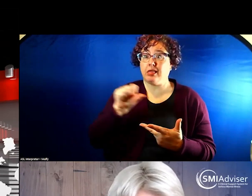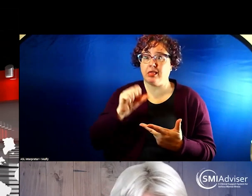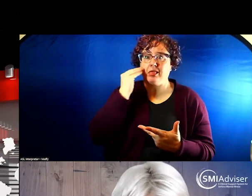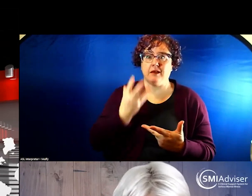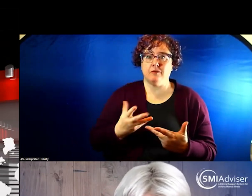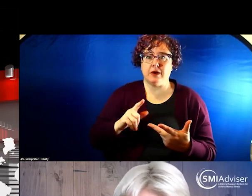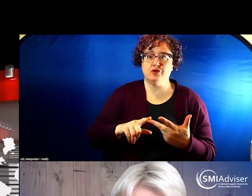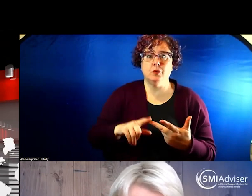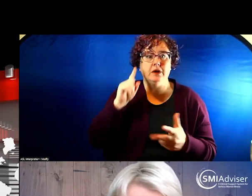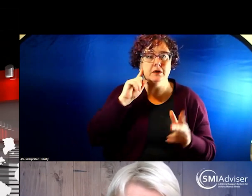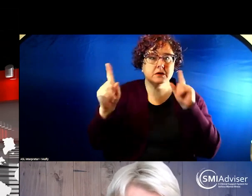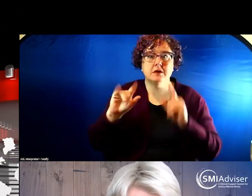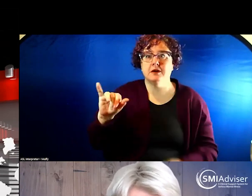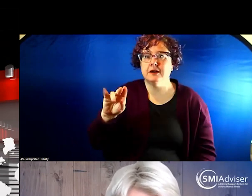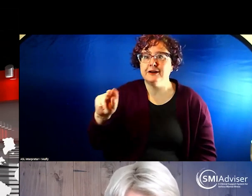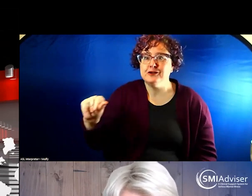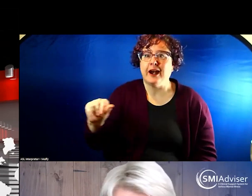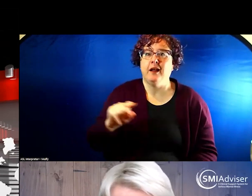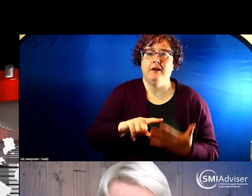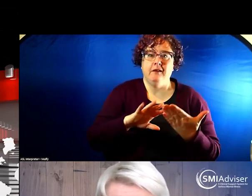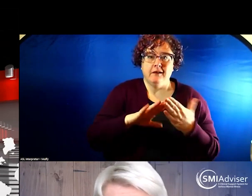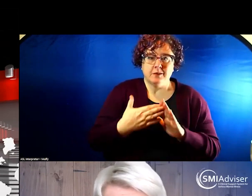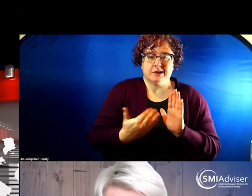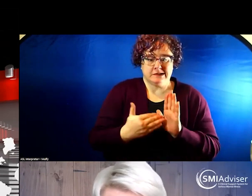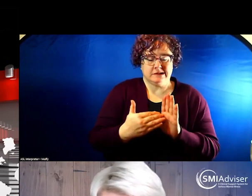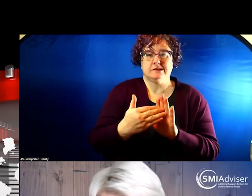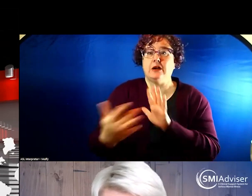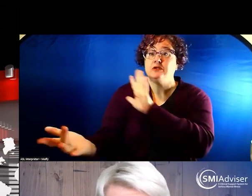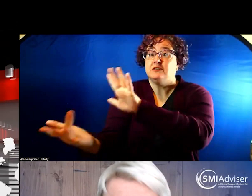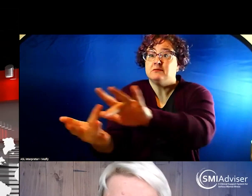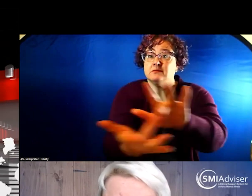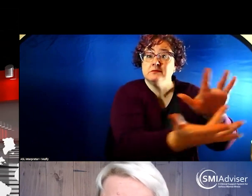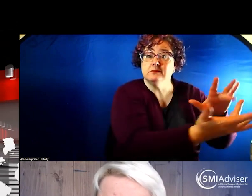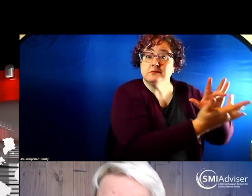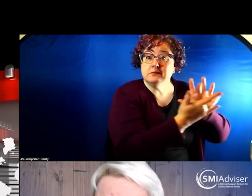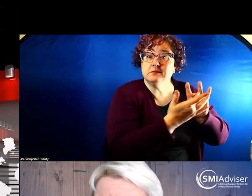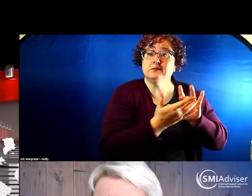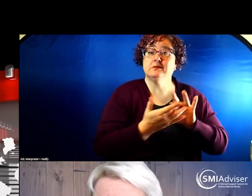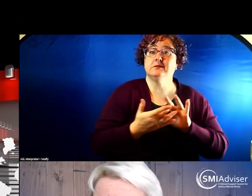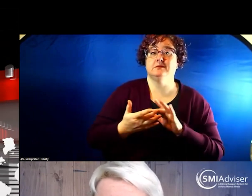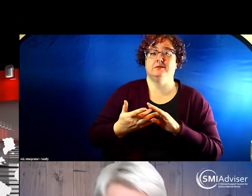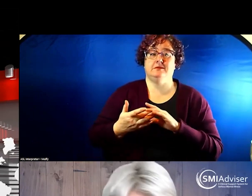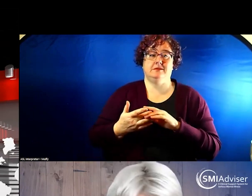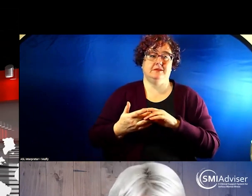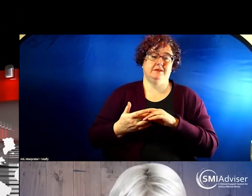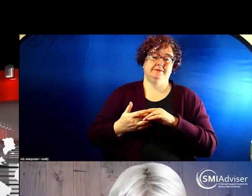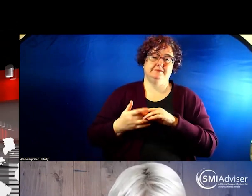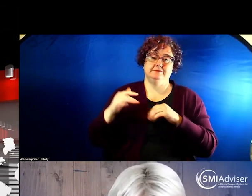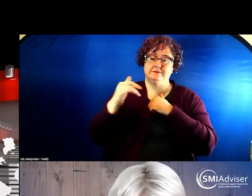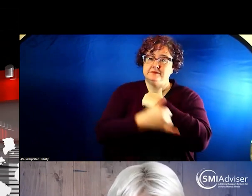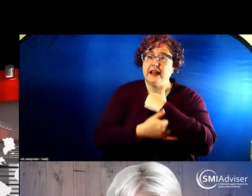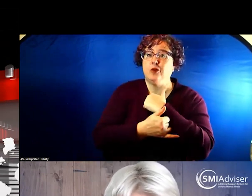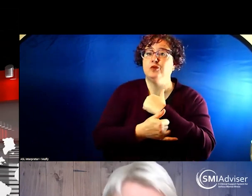WE HEARD FROM JENNA AND HOW SHE IS REACHING OUT AND